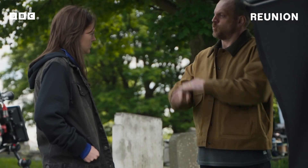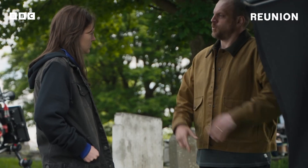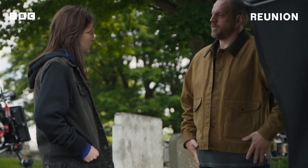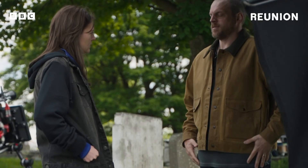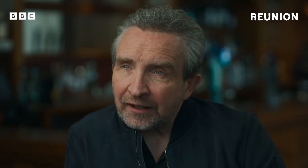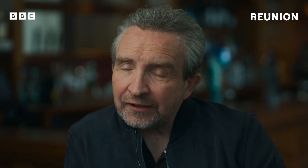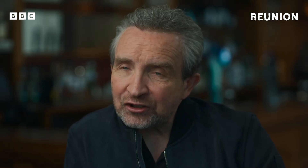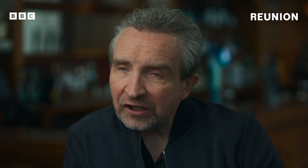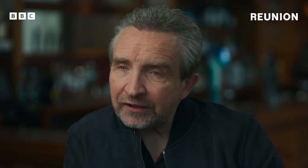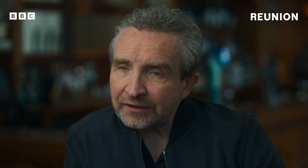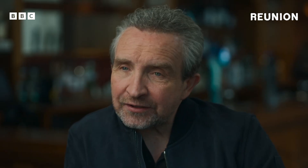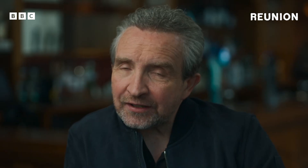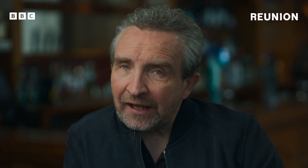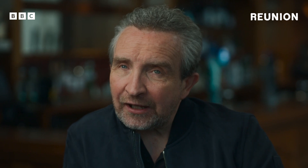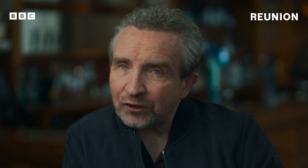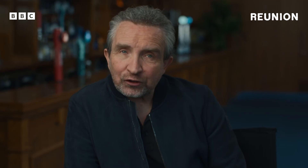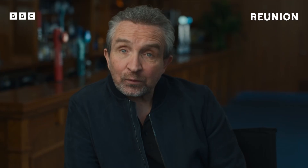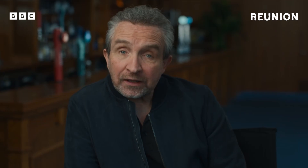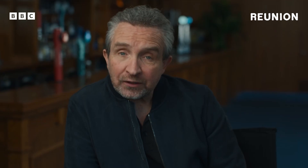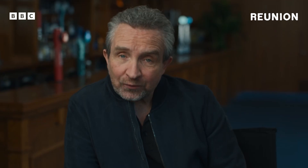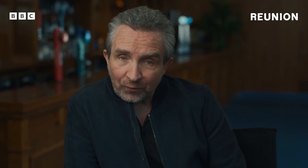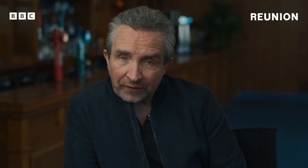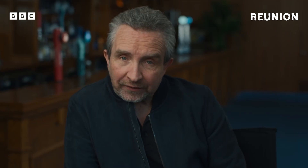It's an ingenious and unique story.